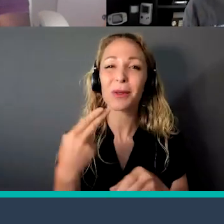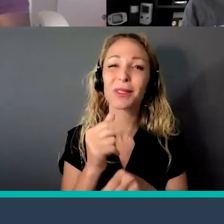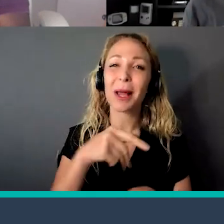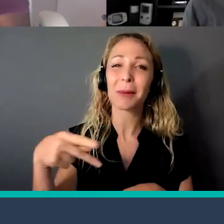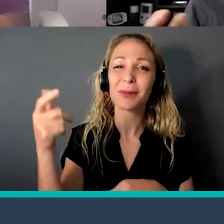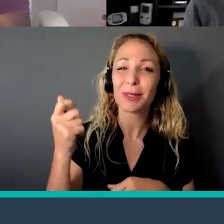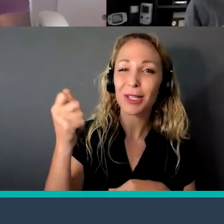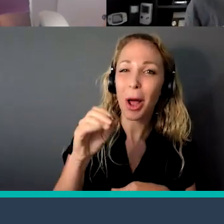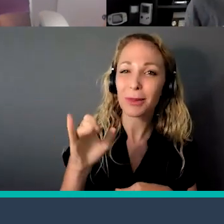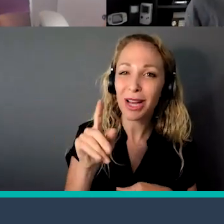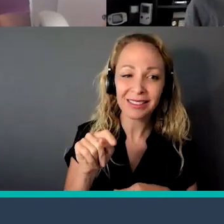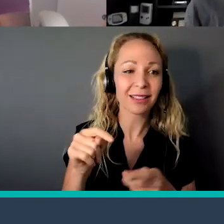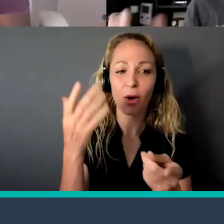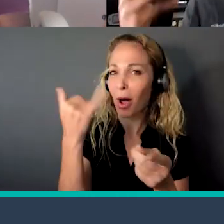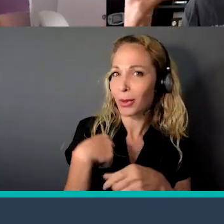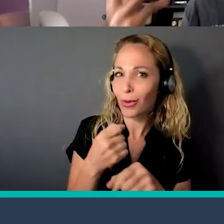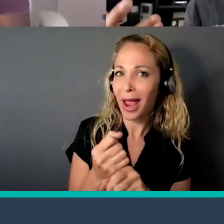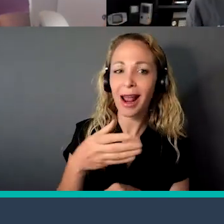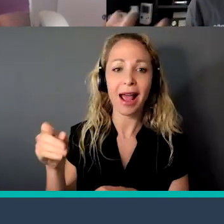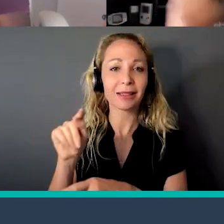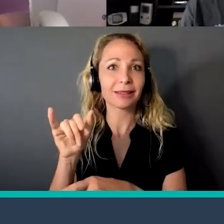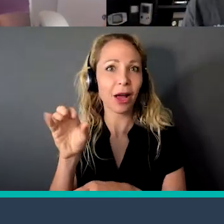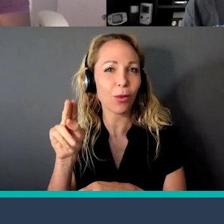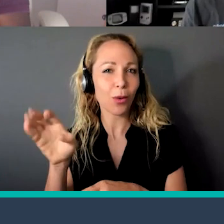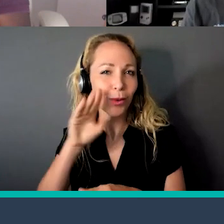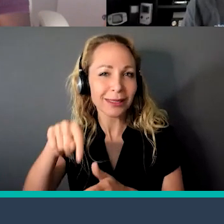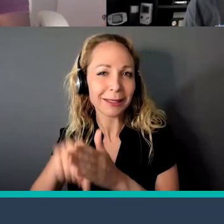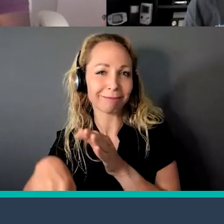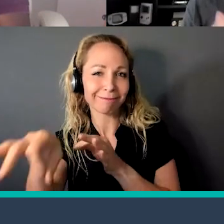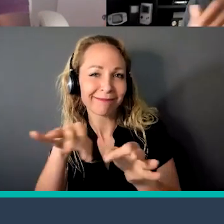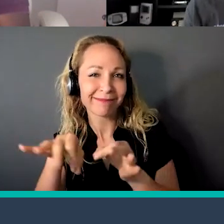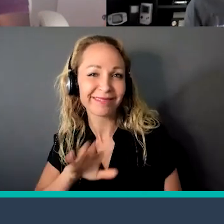AND HOW WE GET THE DATA INTO HubSpot FROM OUR PROPRIETARY LAB.